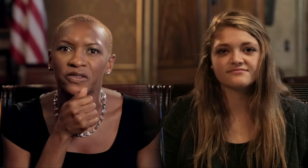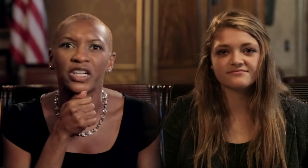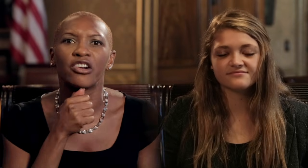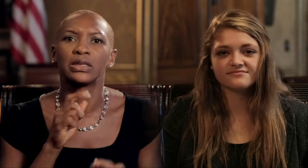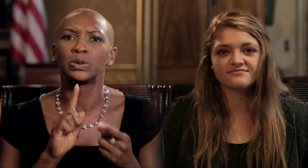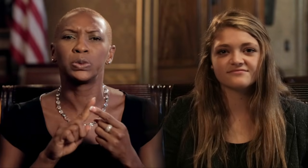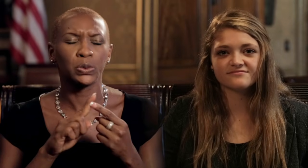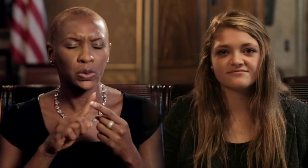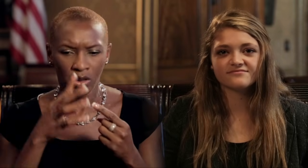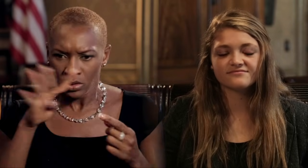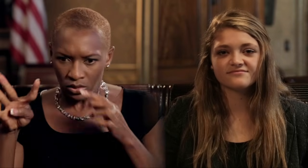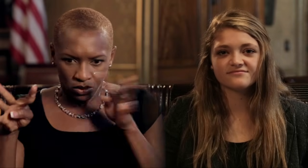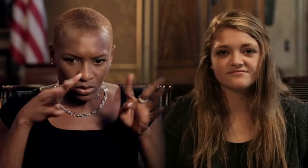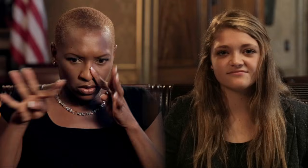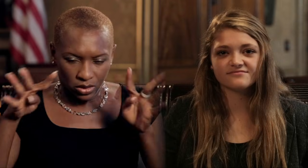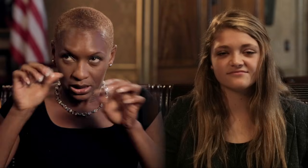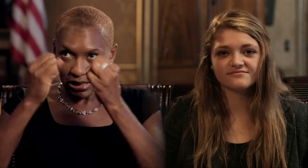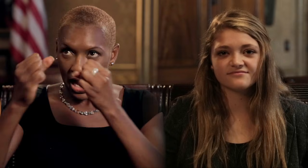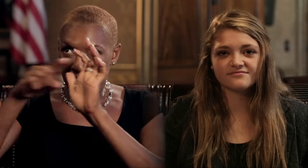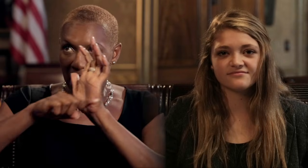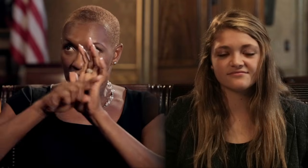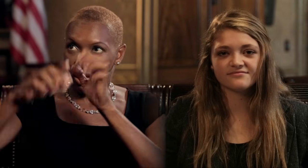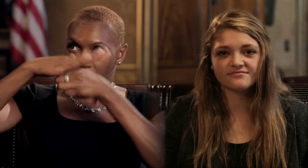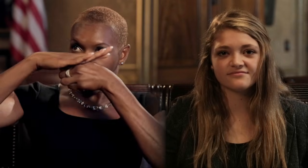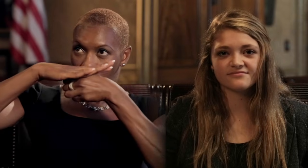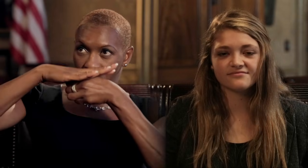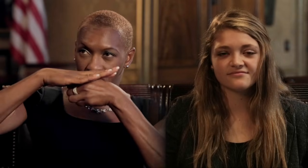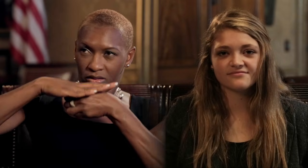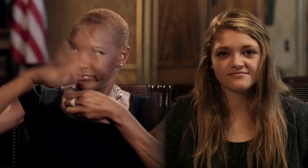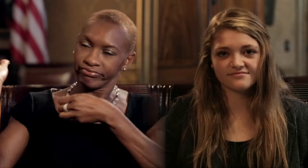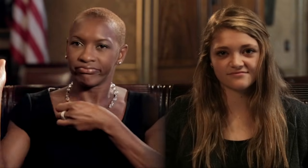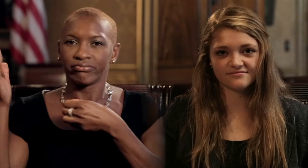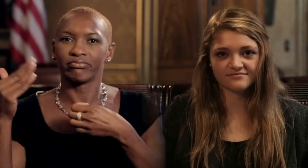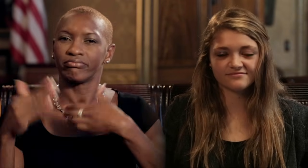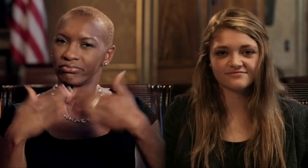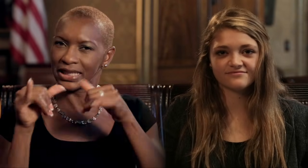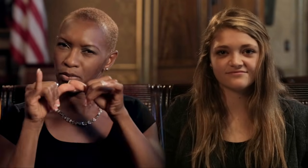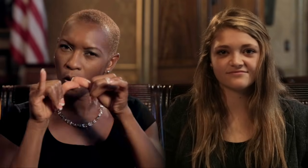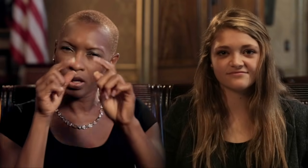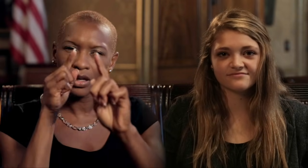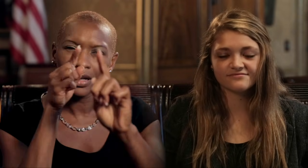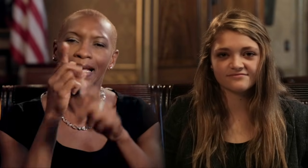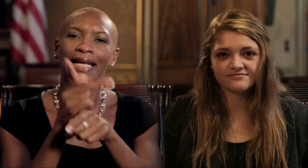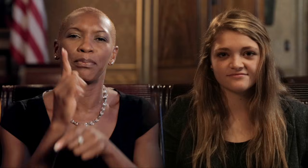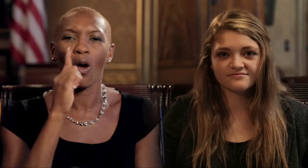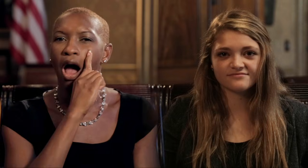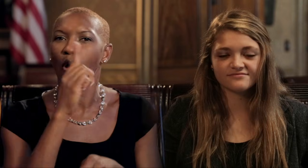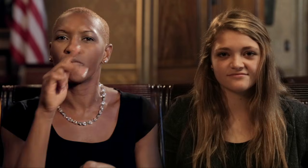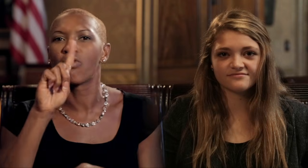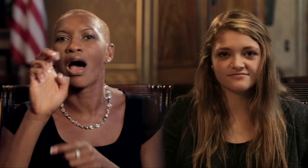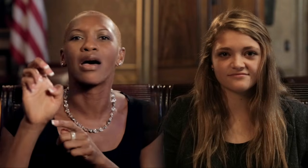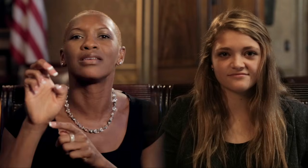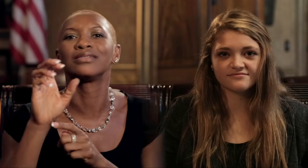to ignore the negative pressures of society's perceptions and to keep going, to have my eyes on the prize.